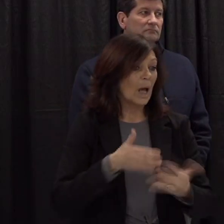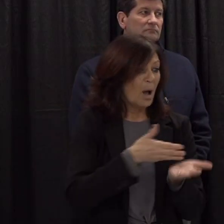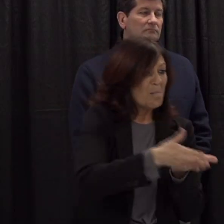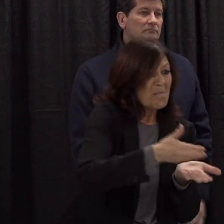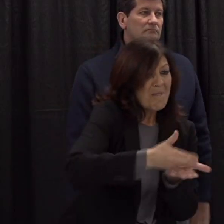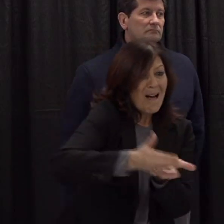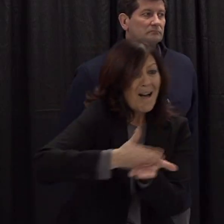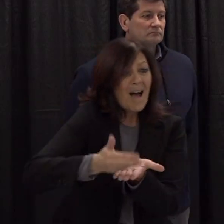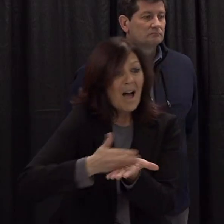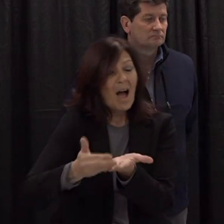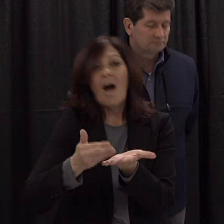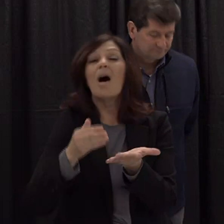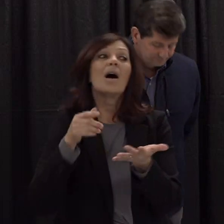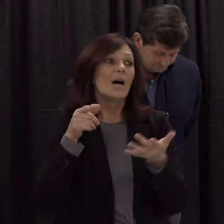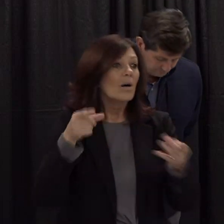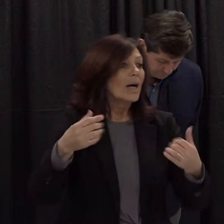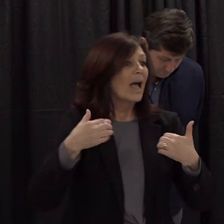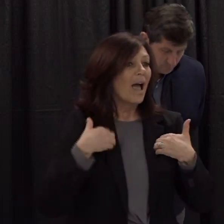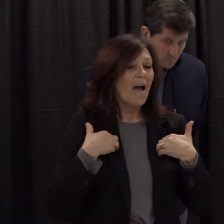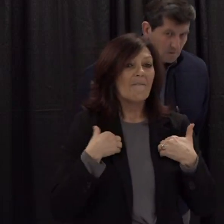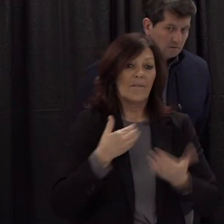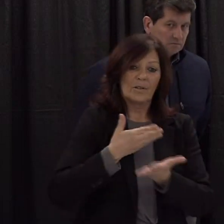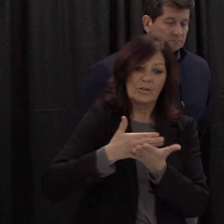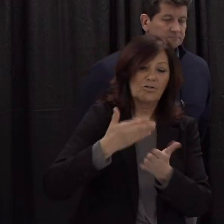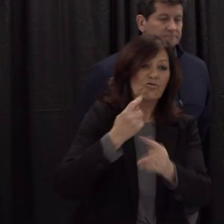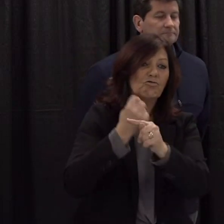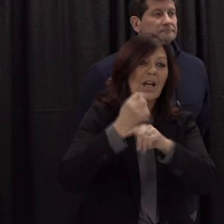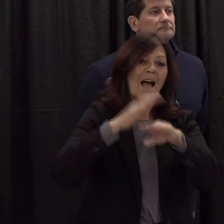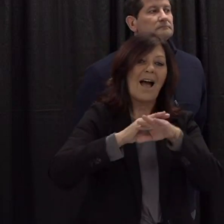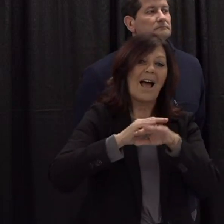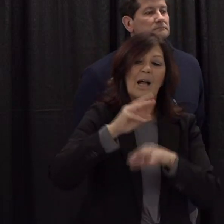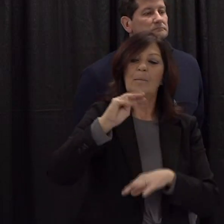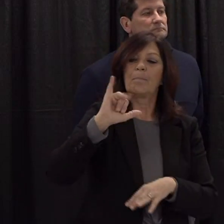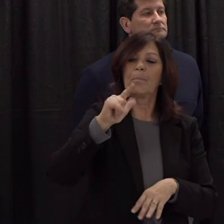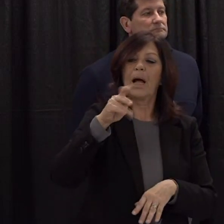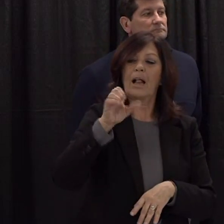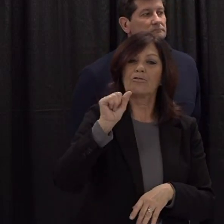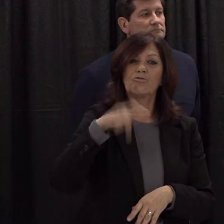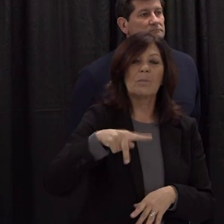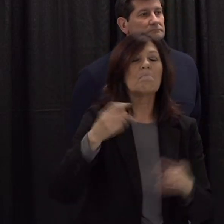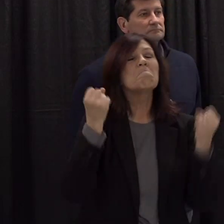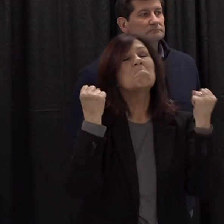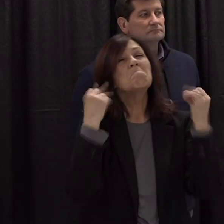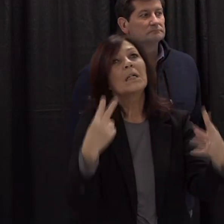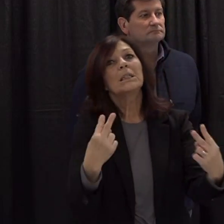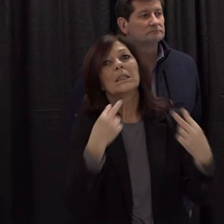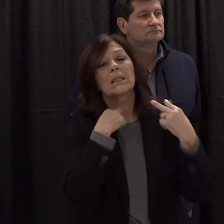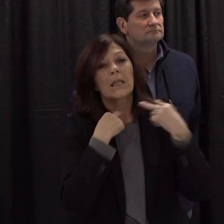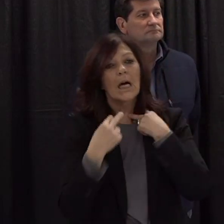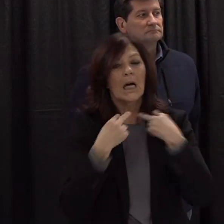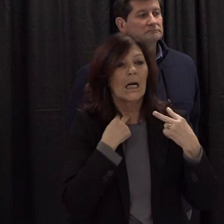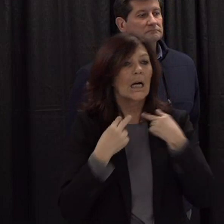New York State dot has assets on mile strip where there's numerous trucks and vehicles stuck. As County Executive said,